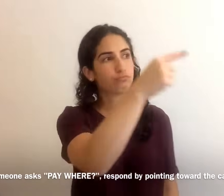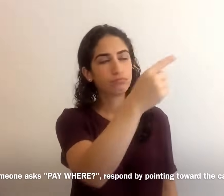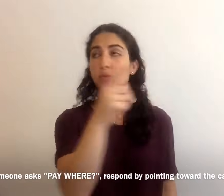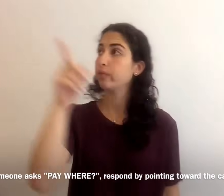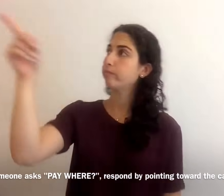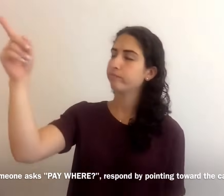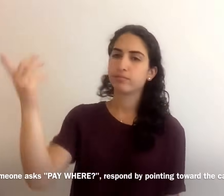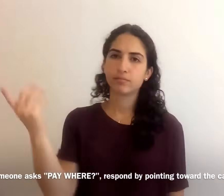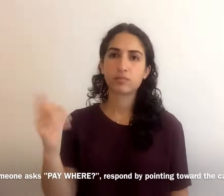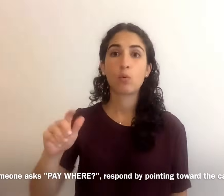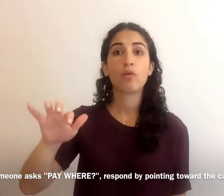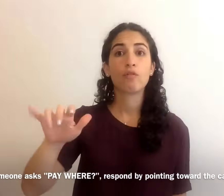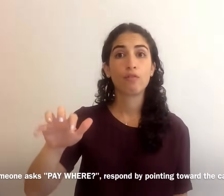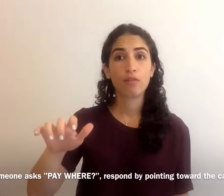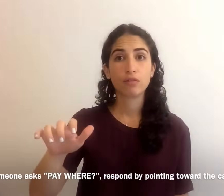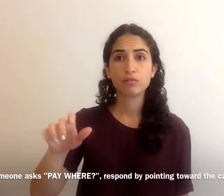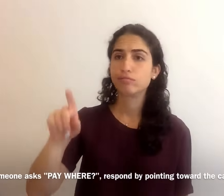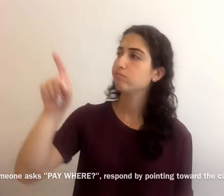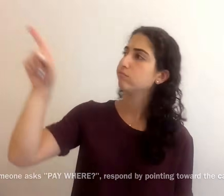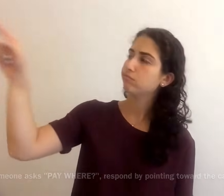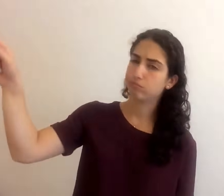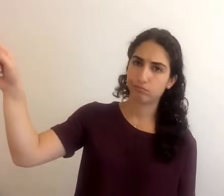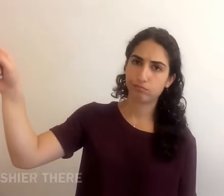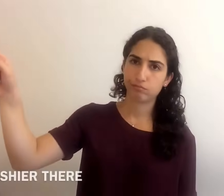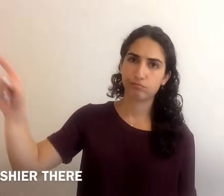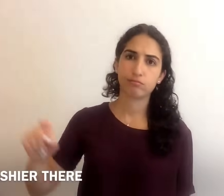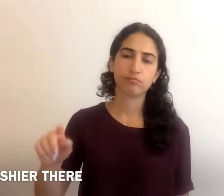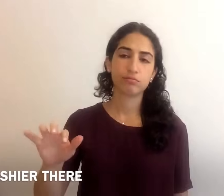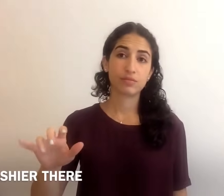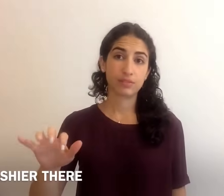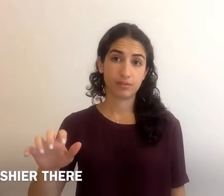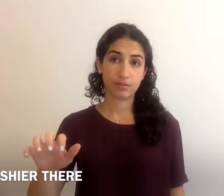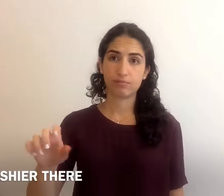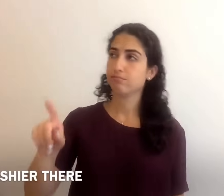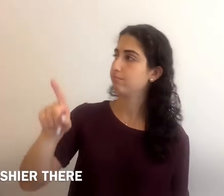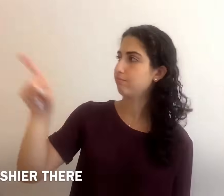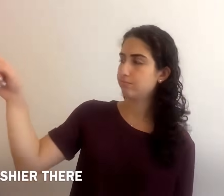you'd point toward whichever direction the cashier is in. "the register is over there."